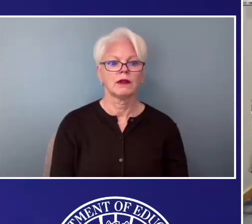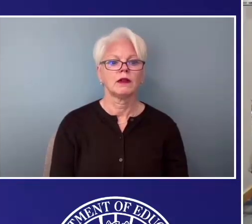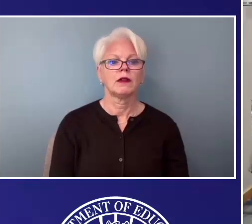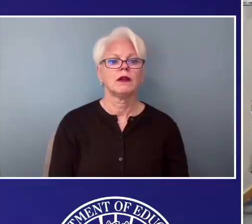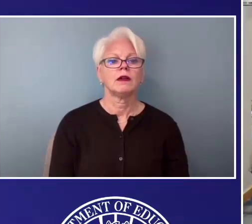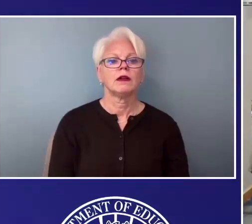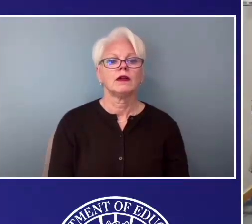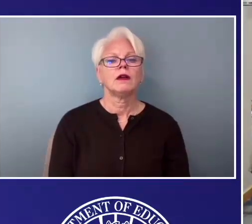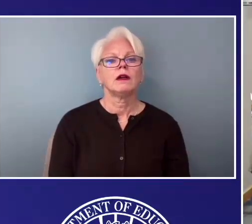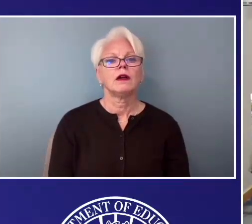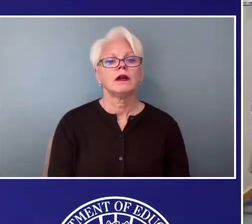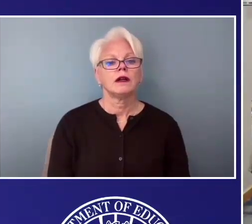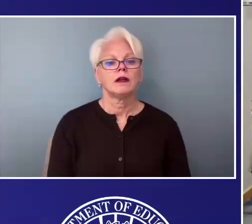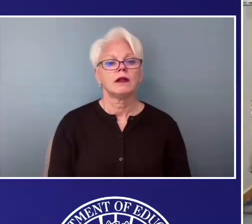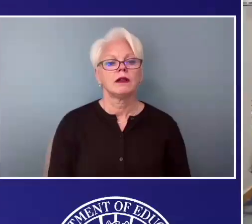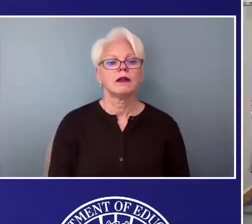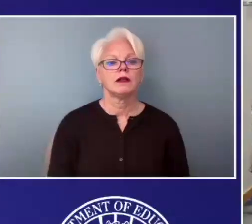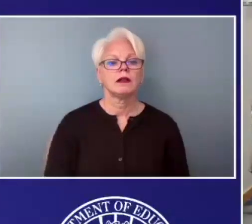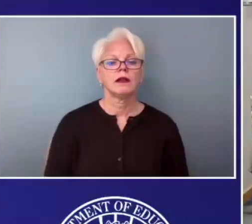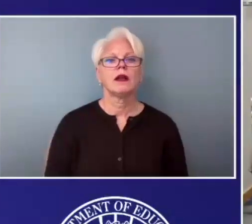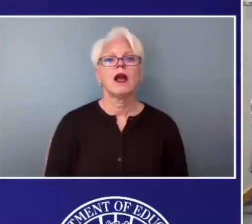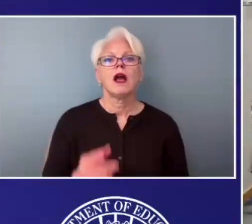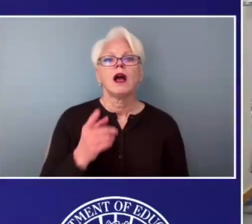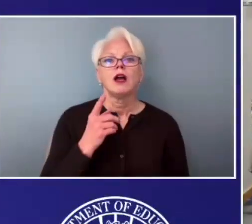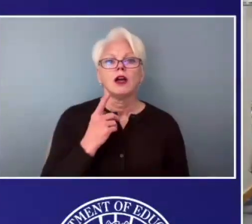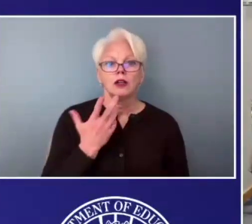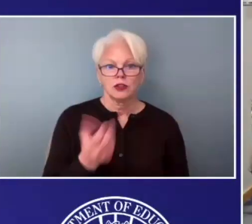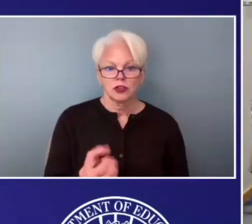Similar to yesterday we would like to have